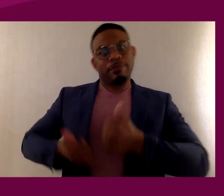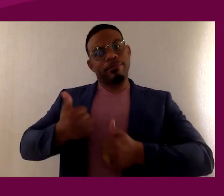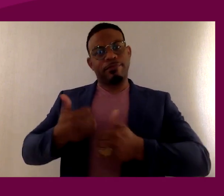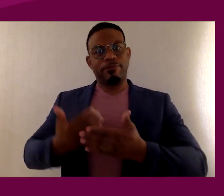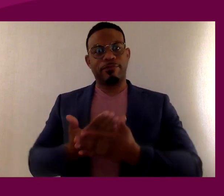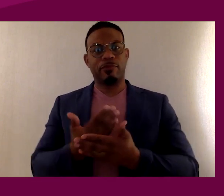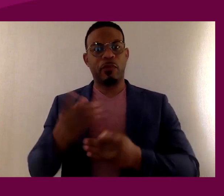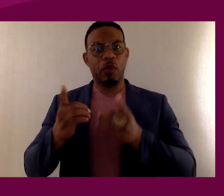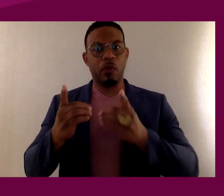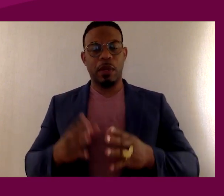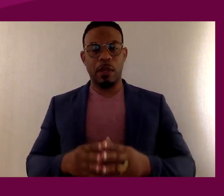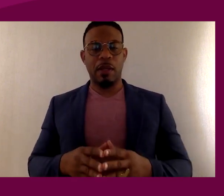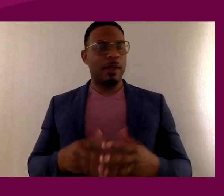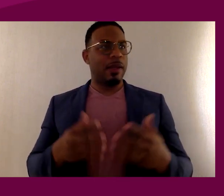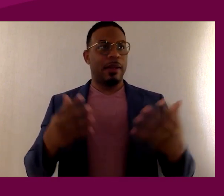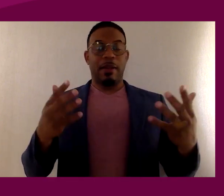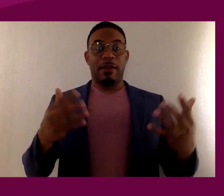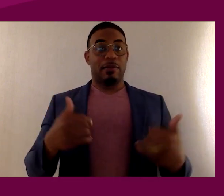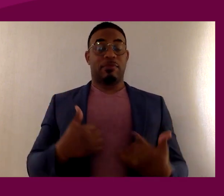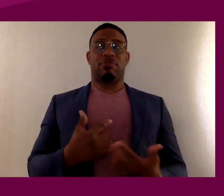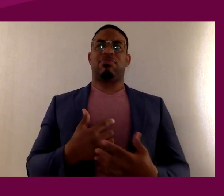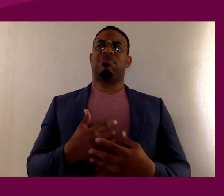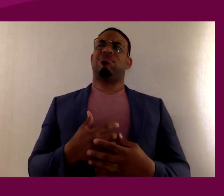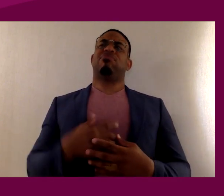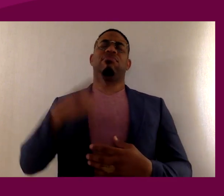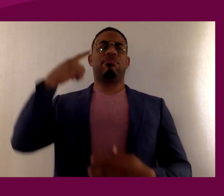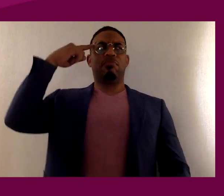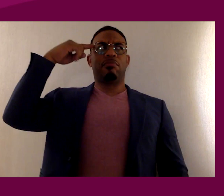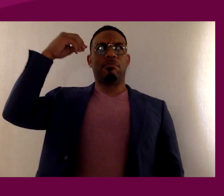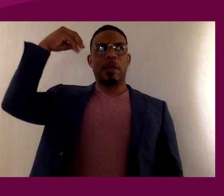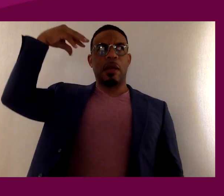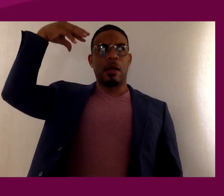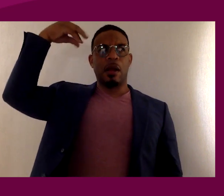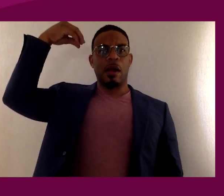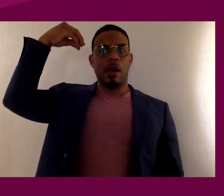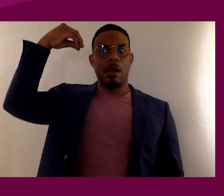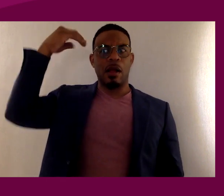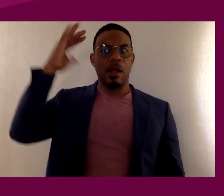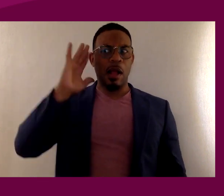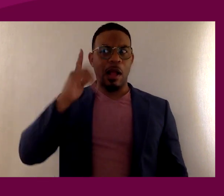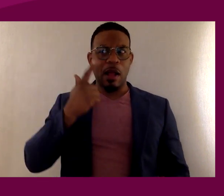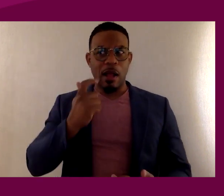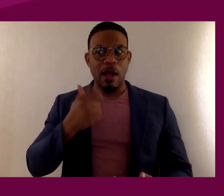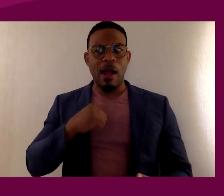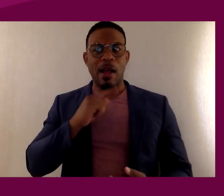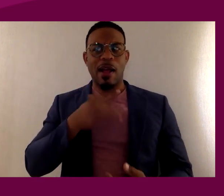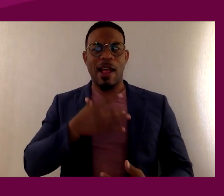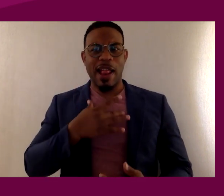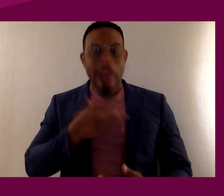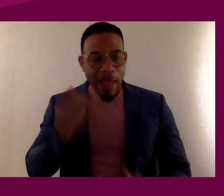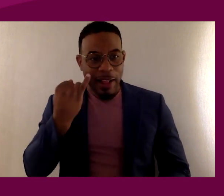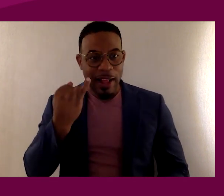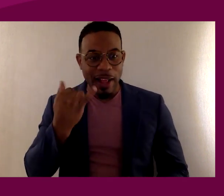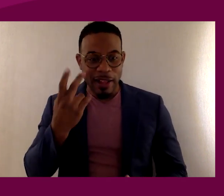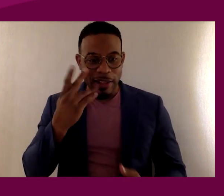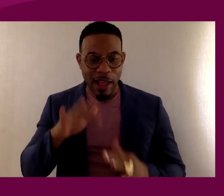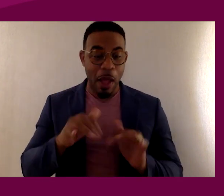Rehabilitation, where he was the new director. And I thought, this sounds interesting. I really